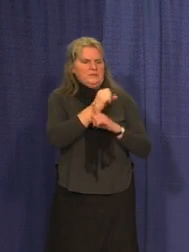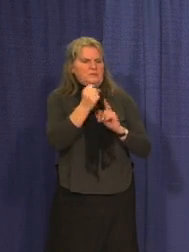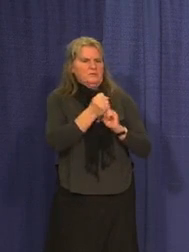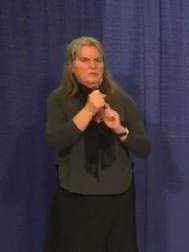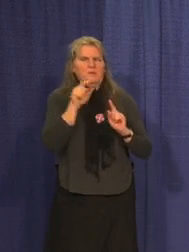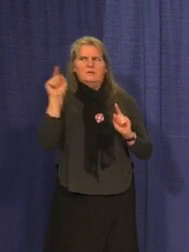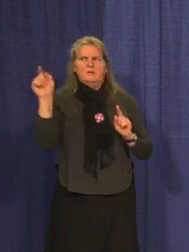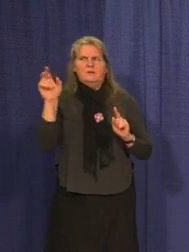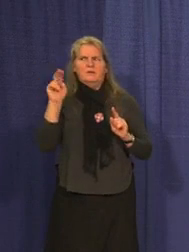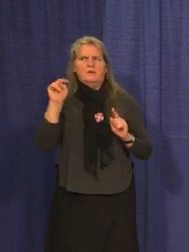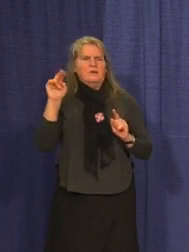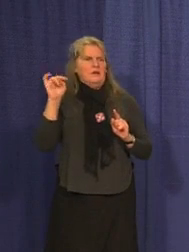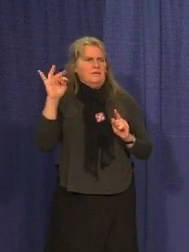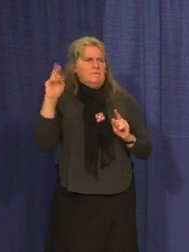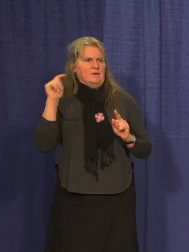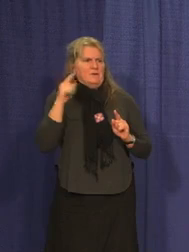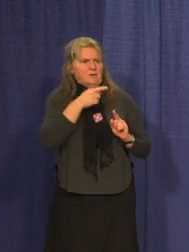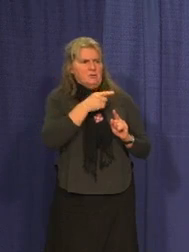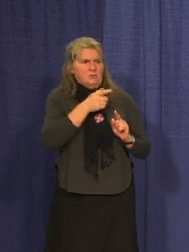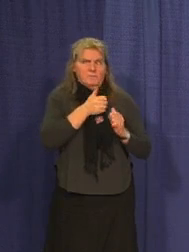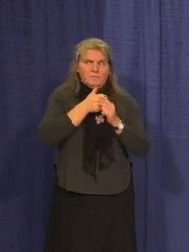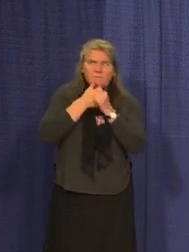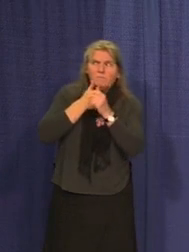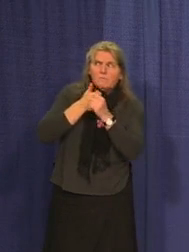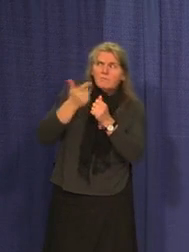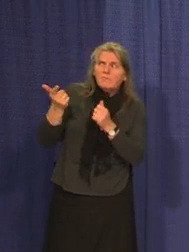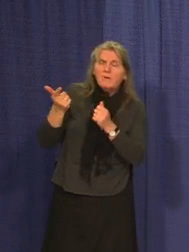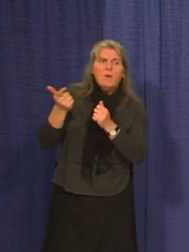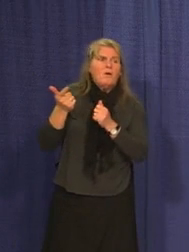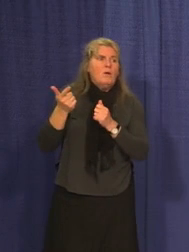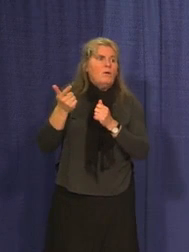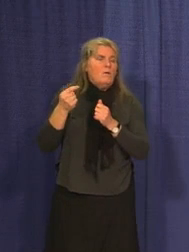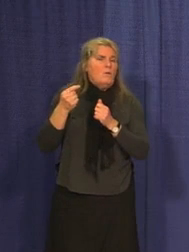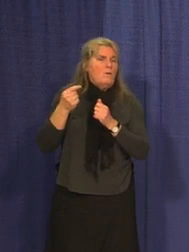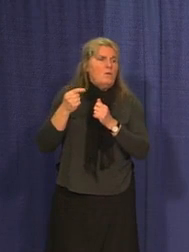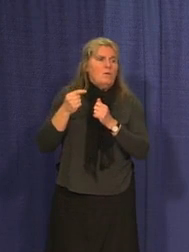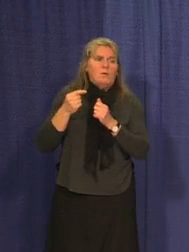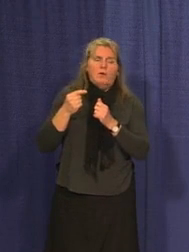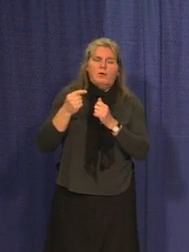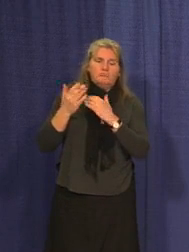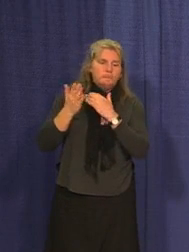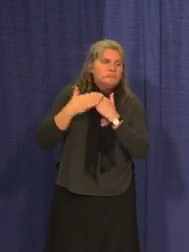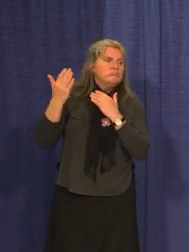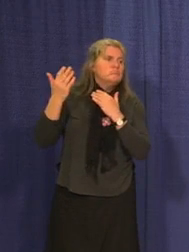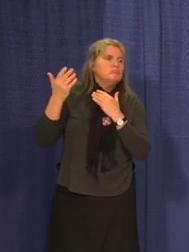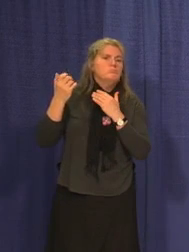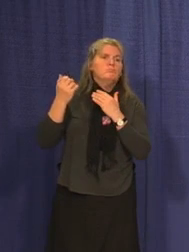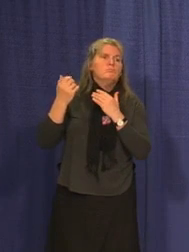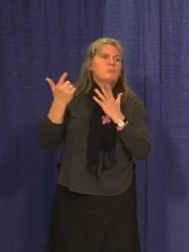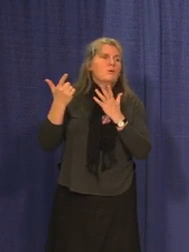situation in Nunavut and I'm just wondering how closely you're following that, and if there are any lessons to be